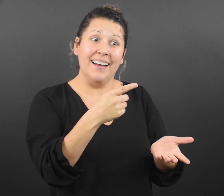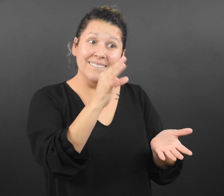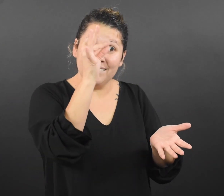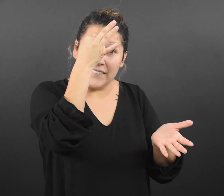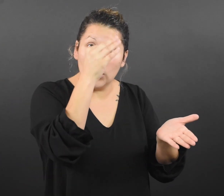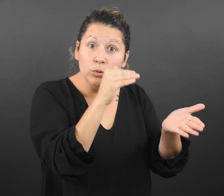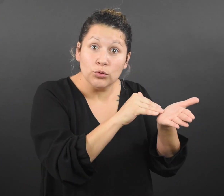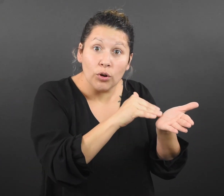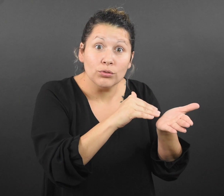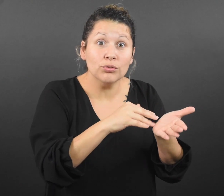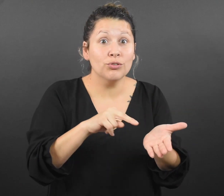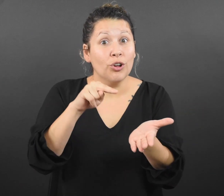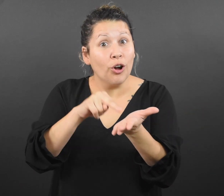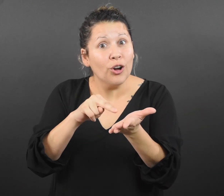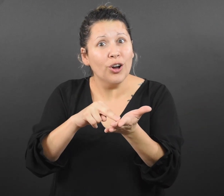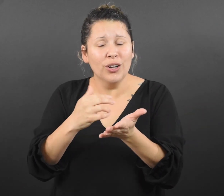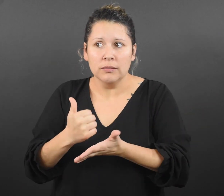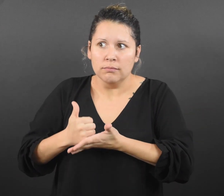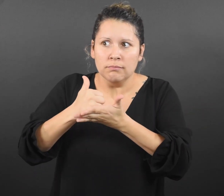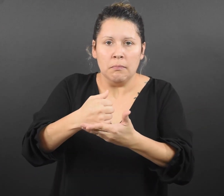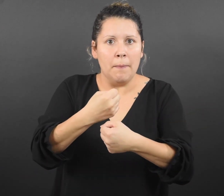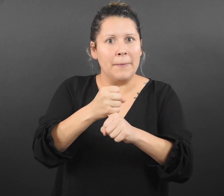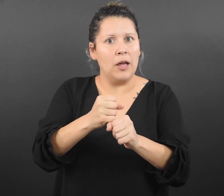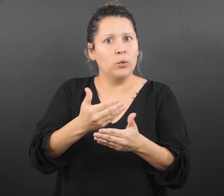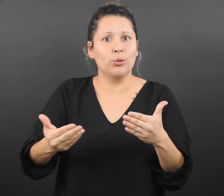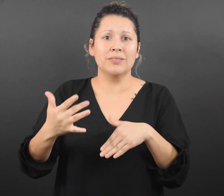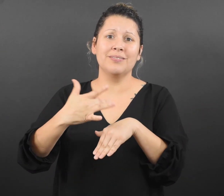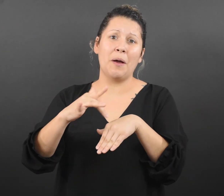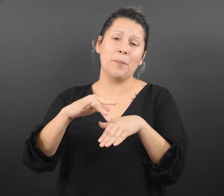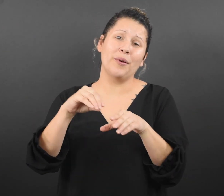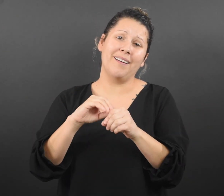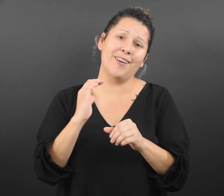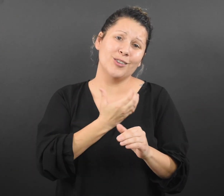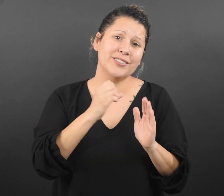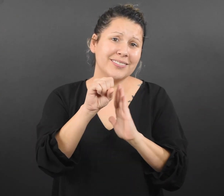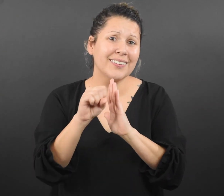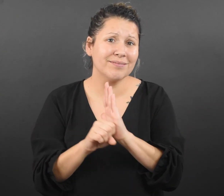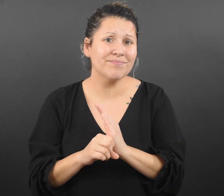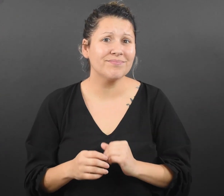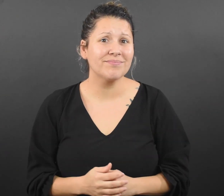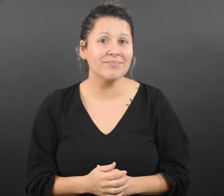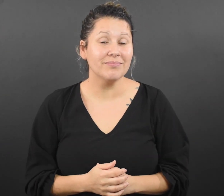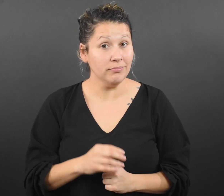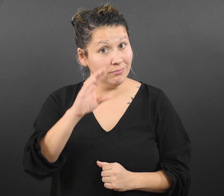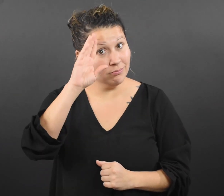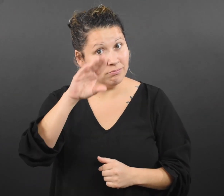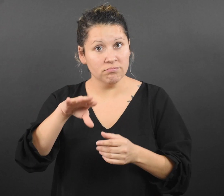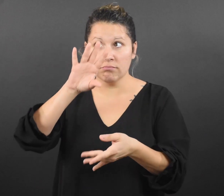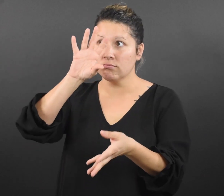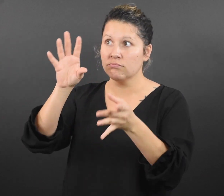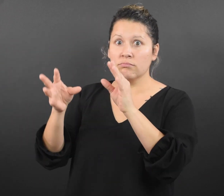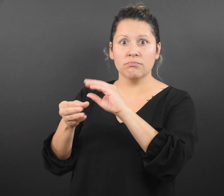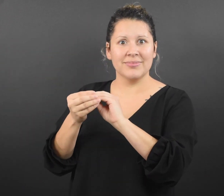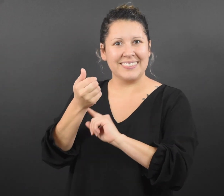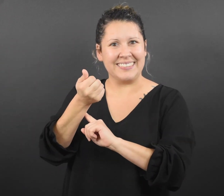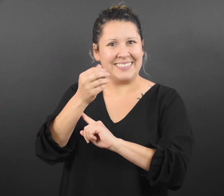these resources available in our state.” In total, 16 FEMA personnel are arriving in